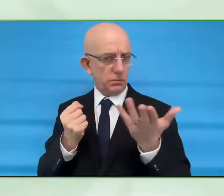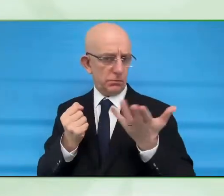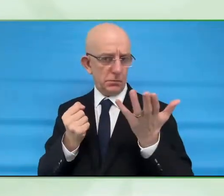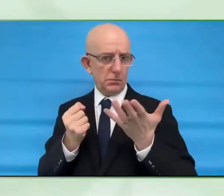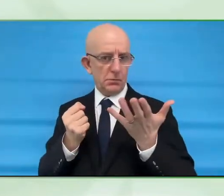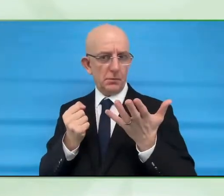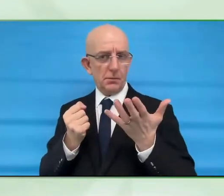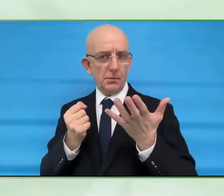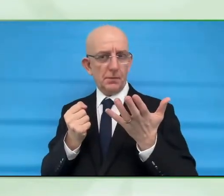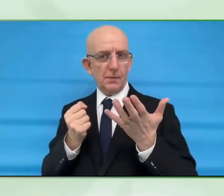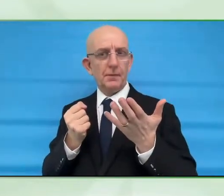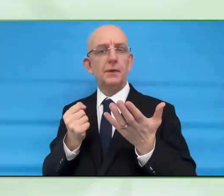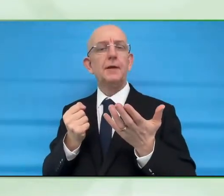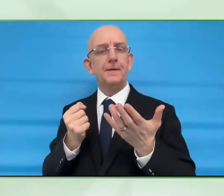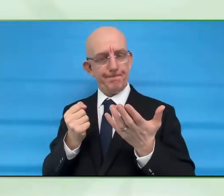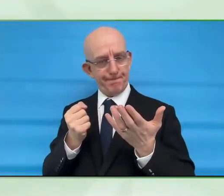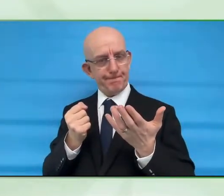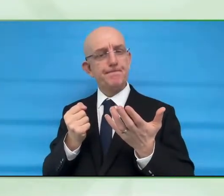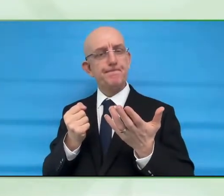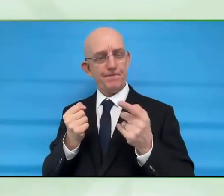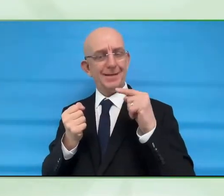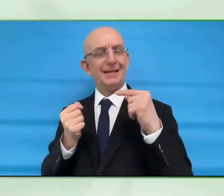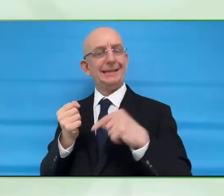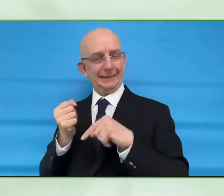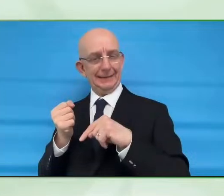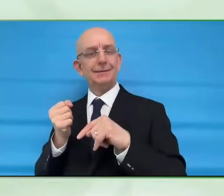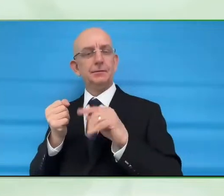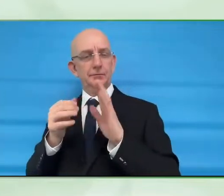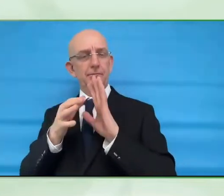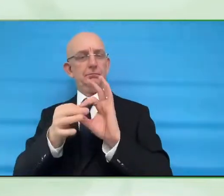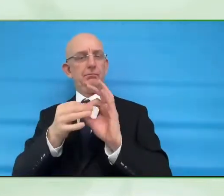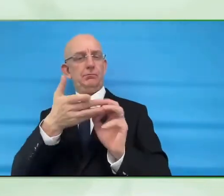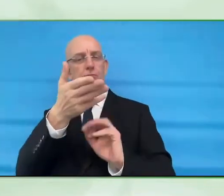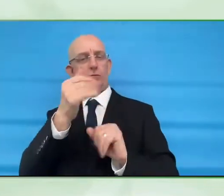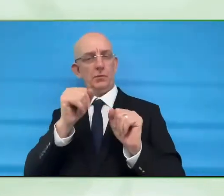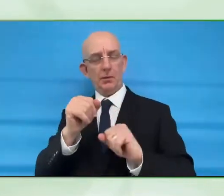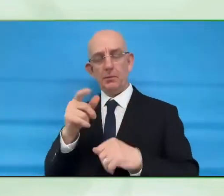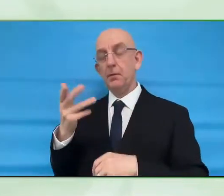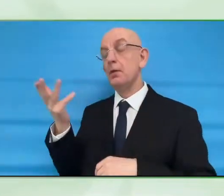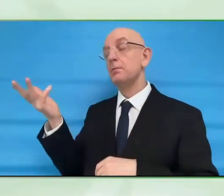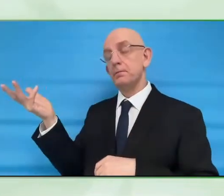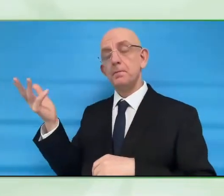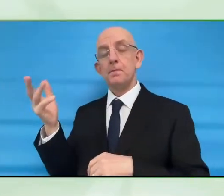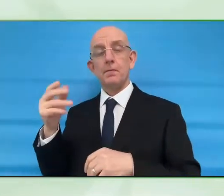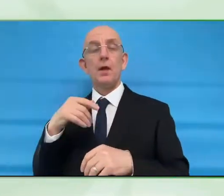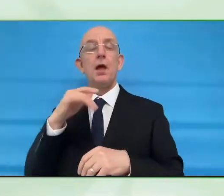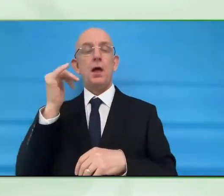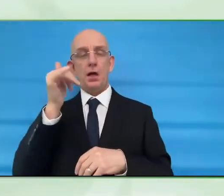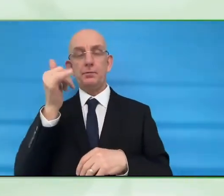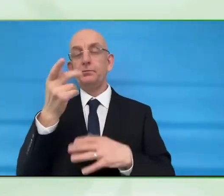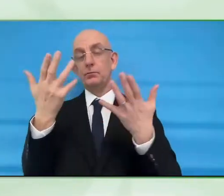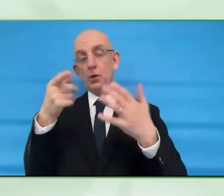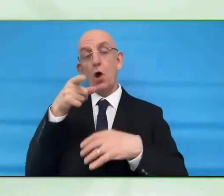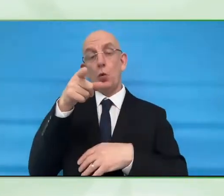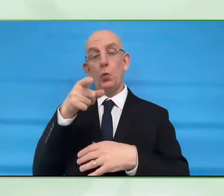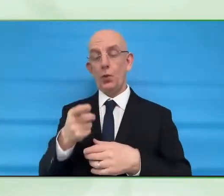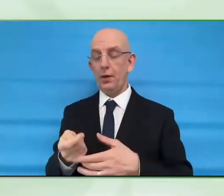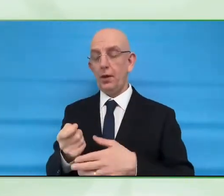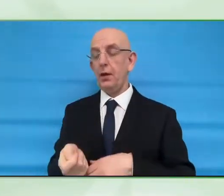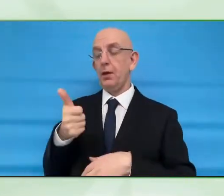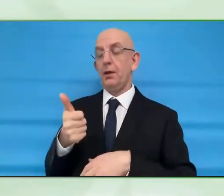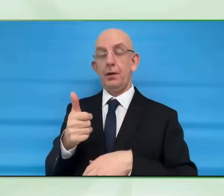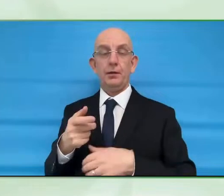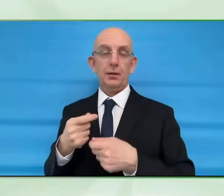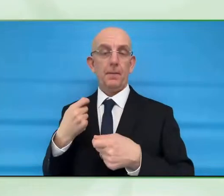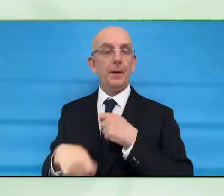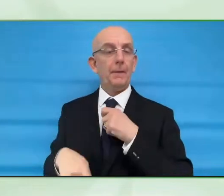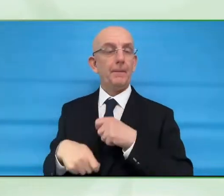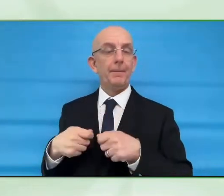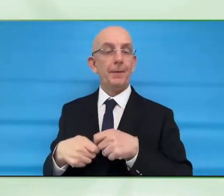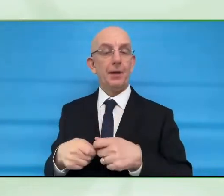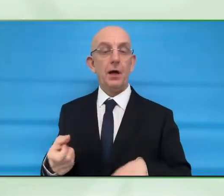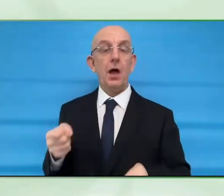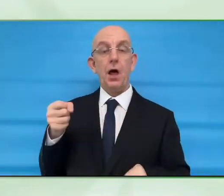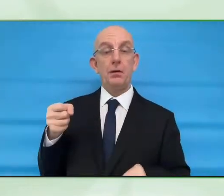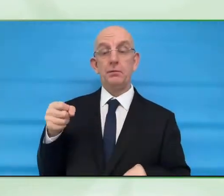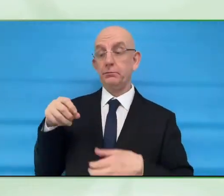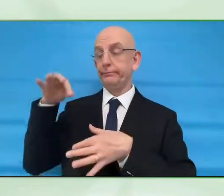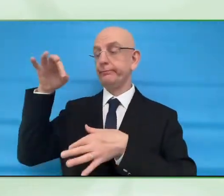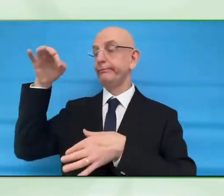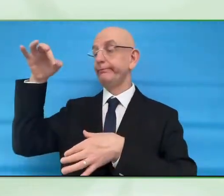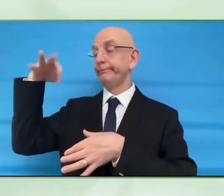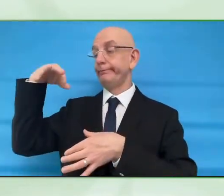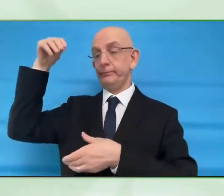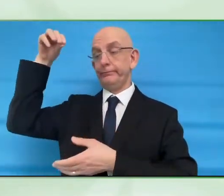I think multimodal, expressive, and intriguing.